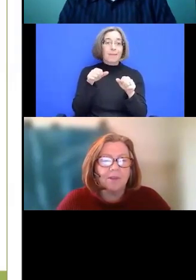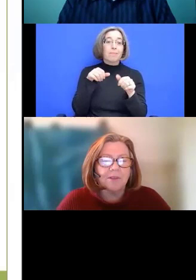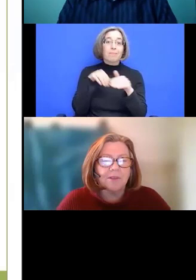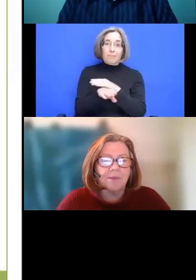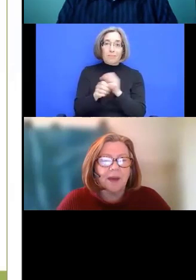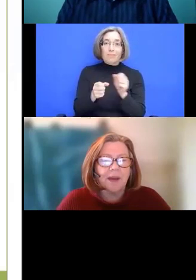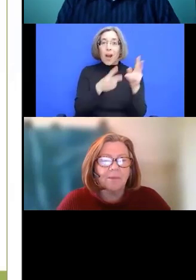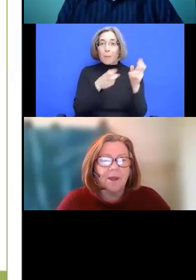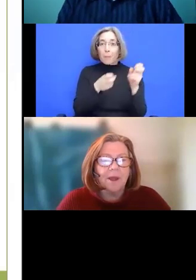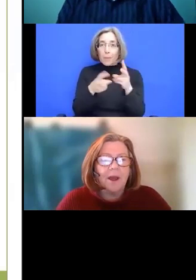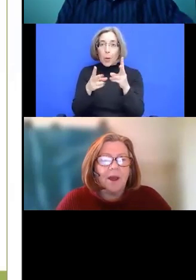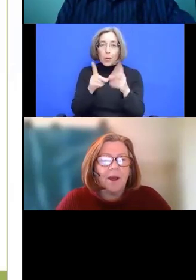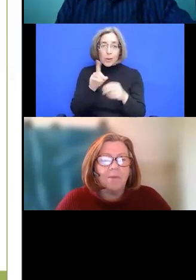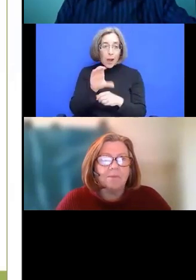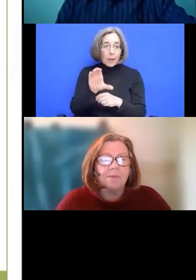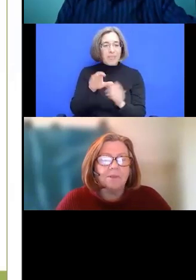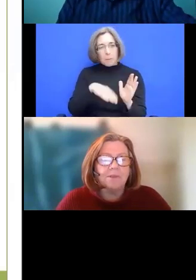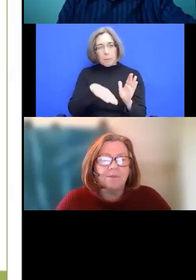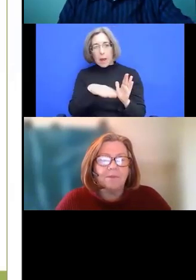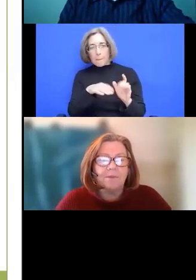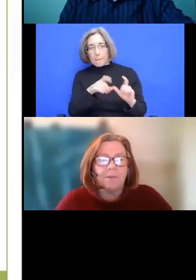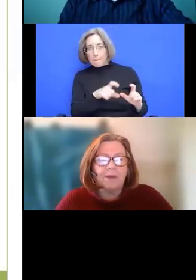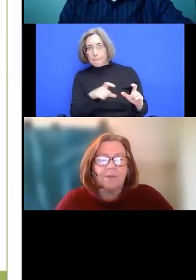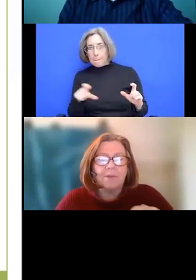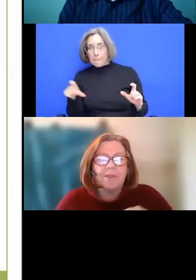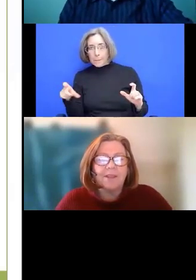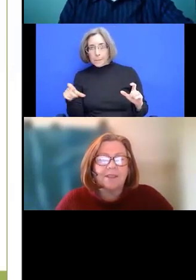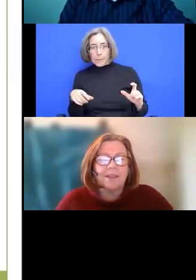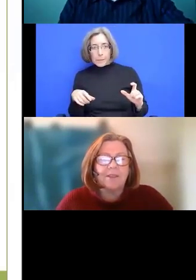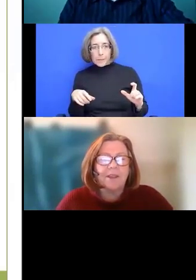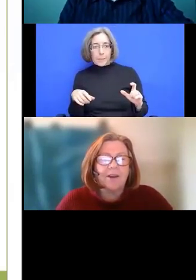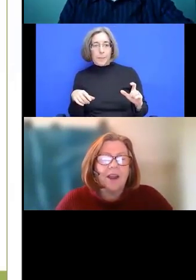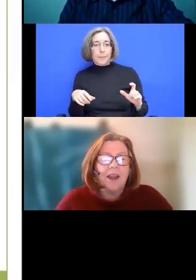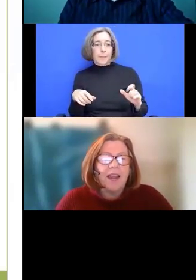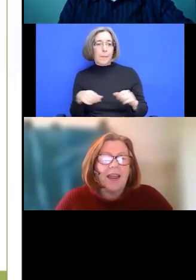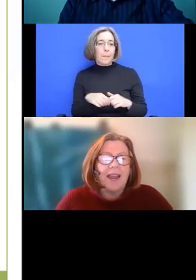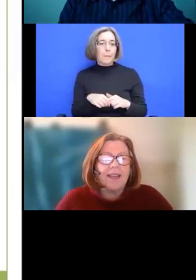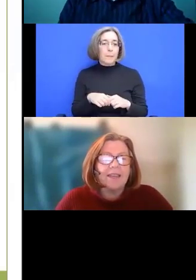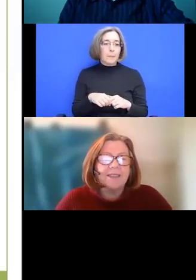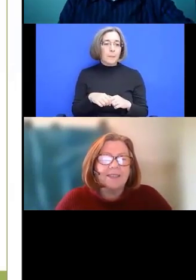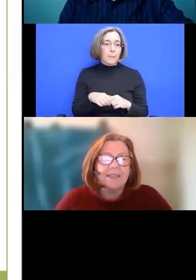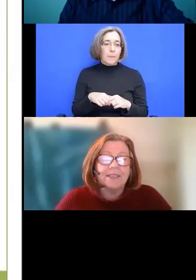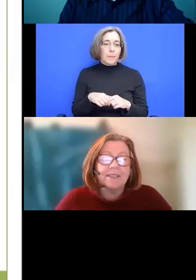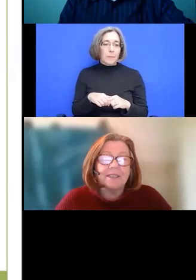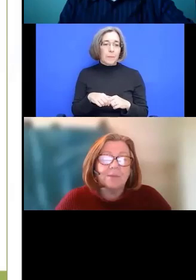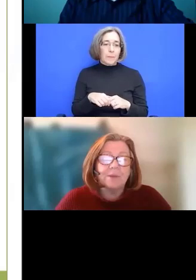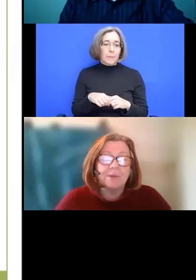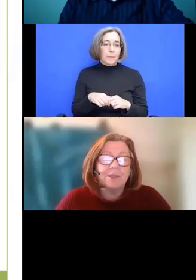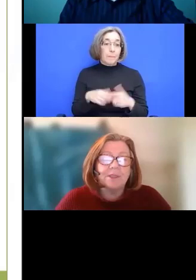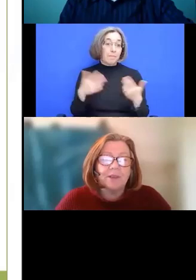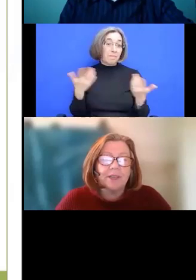Those are at the bottom two, the bottom three things down there. And that's pretty much the screen.